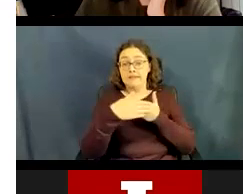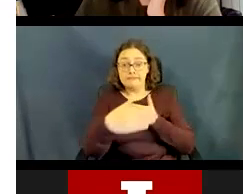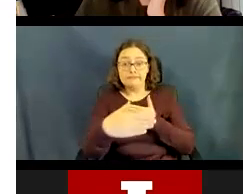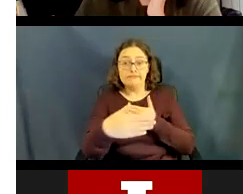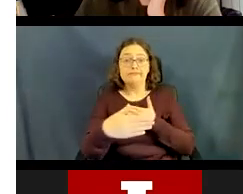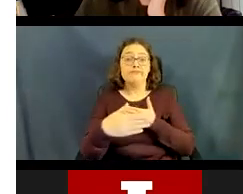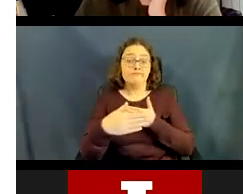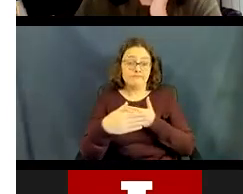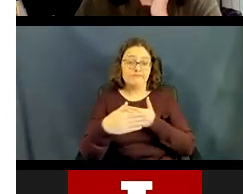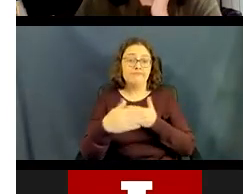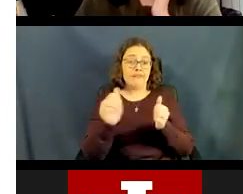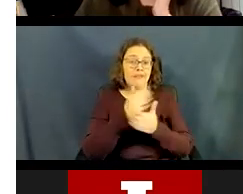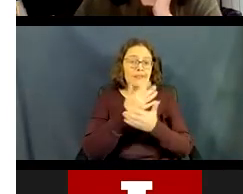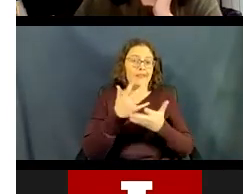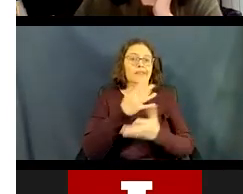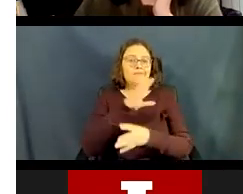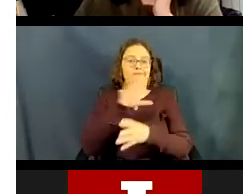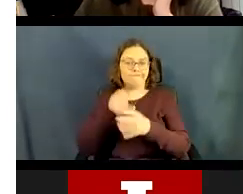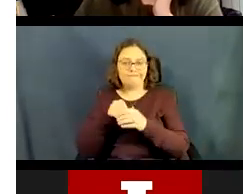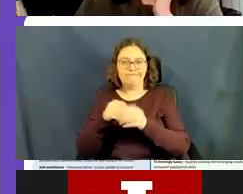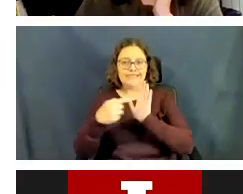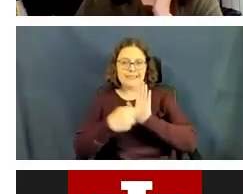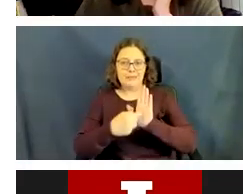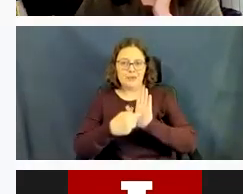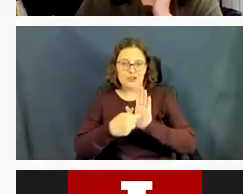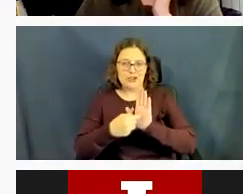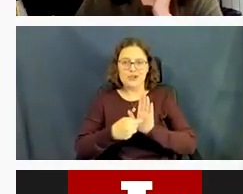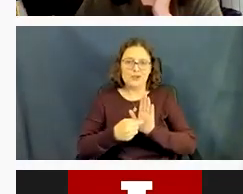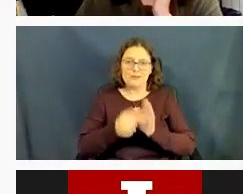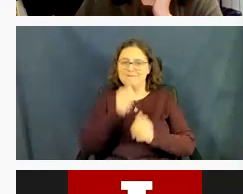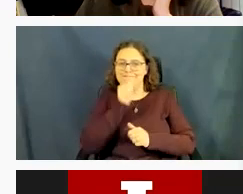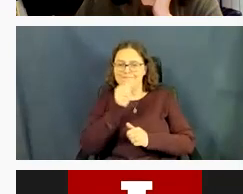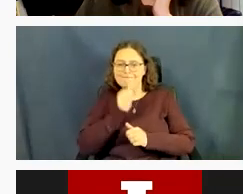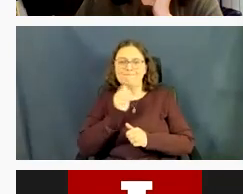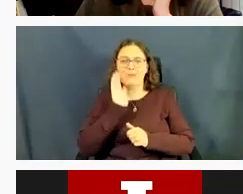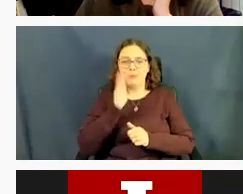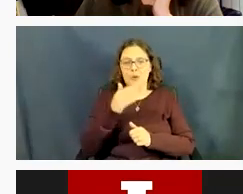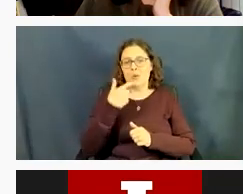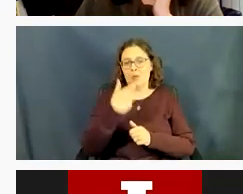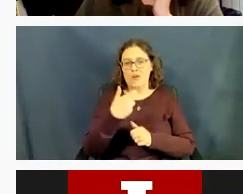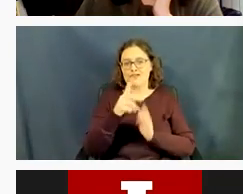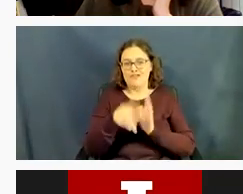those demonstrations. Hang in there, we are going to watch this video from Jenny and go from there.